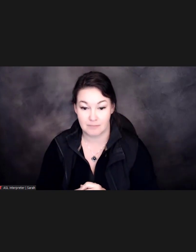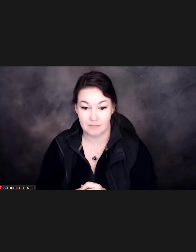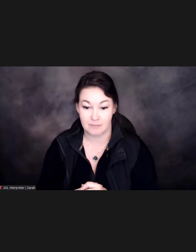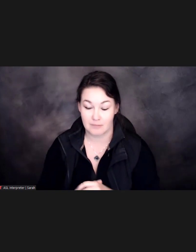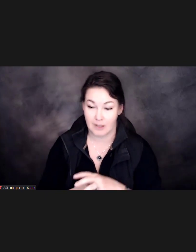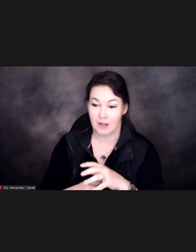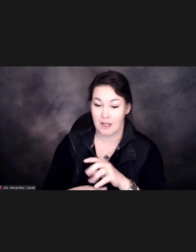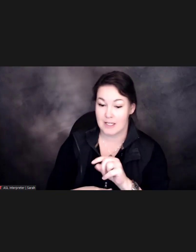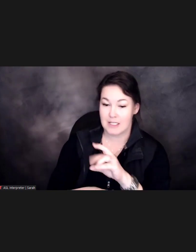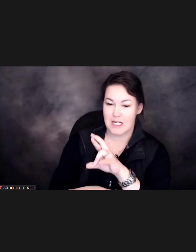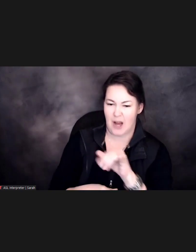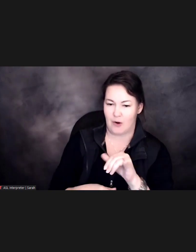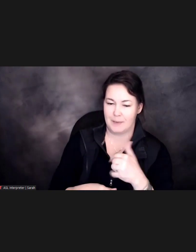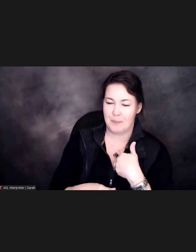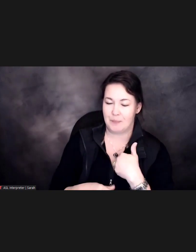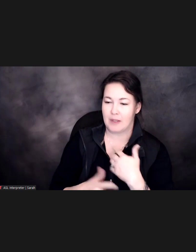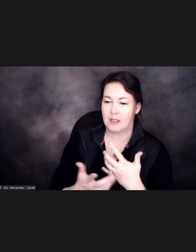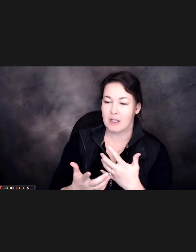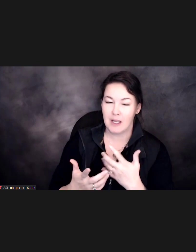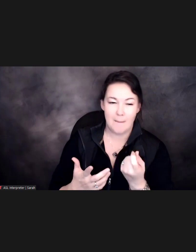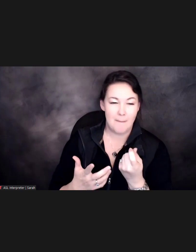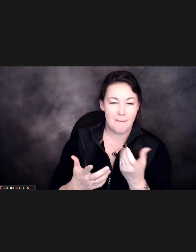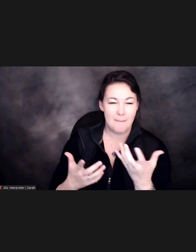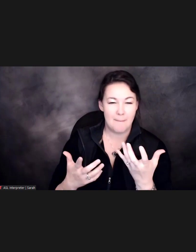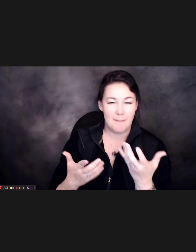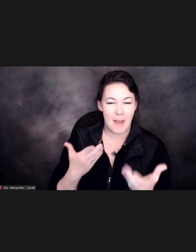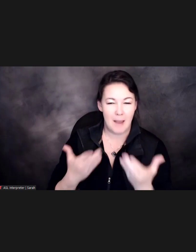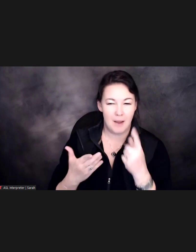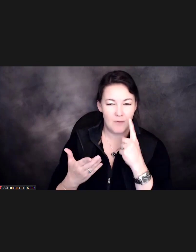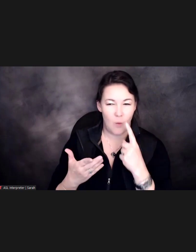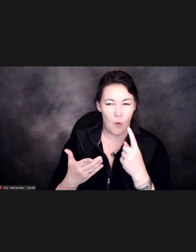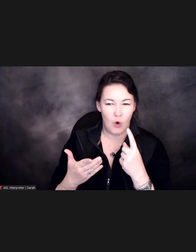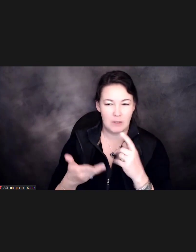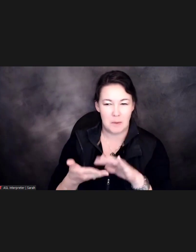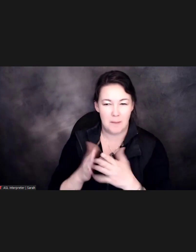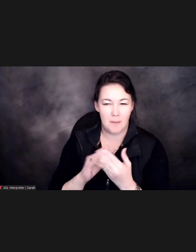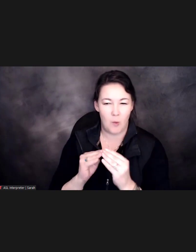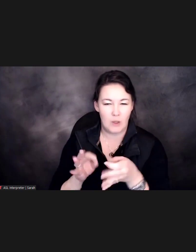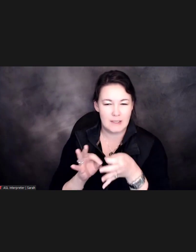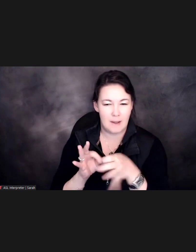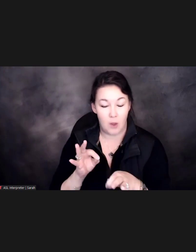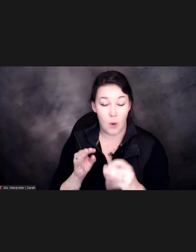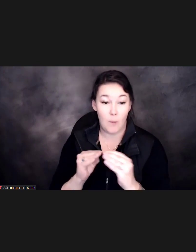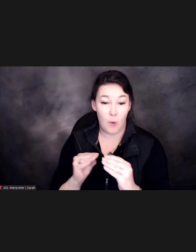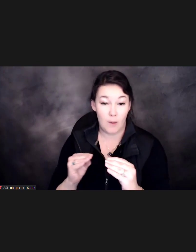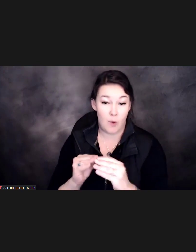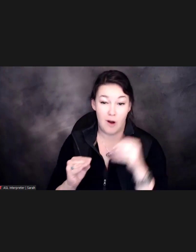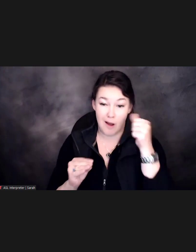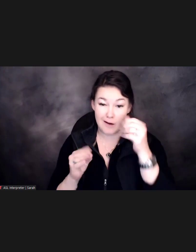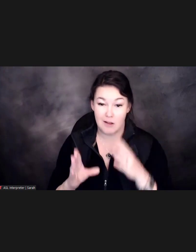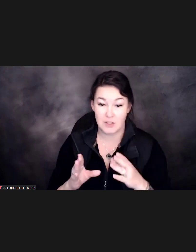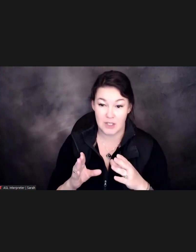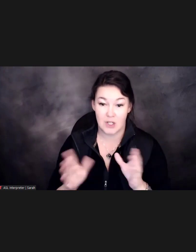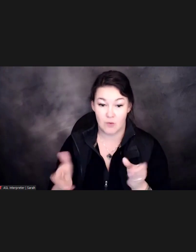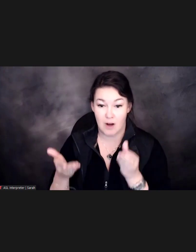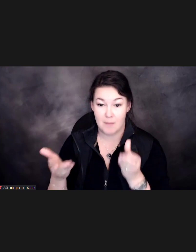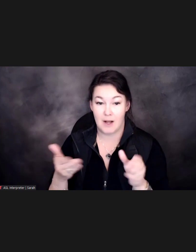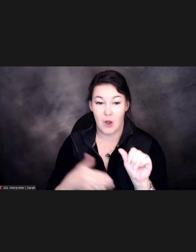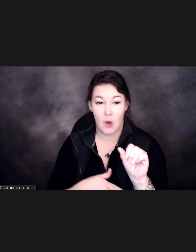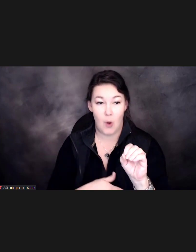William, to simplify things, um, a little bit, more and more, um, audiologists are recommending the use of OAEs uniformly with children